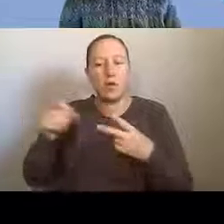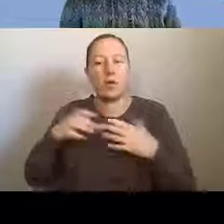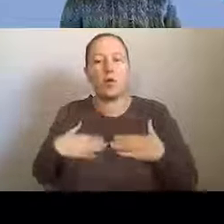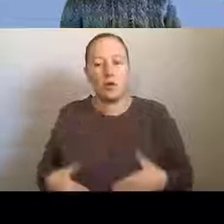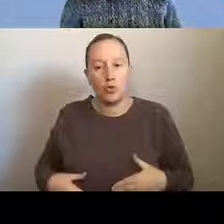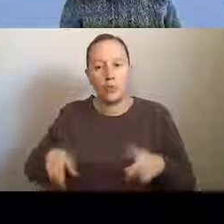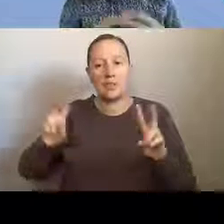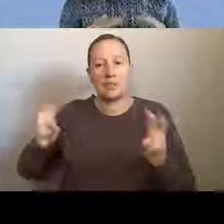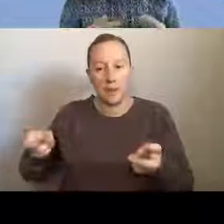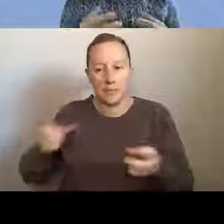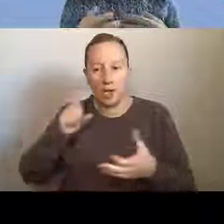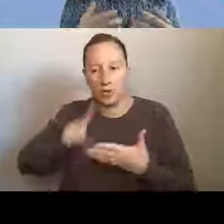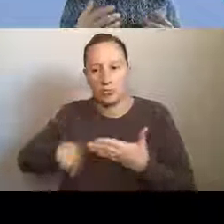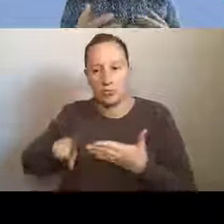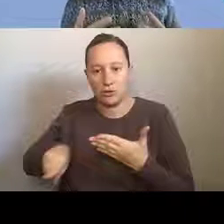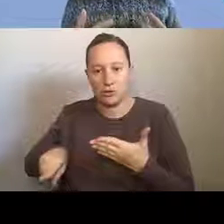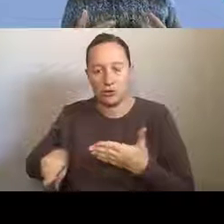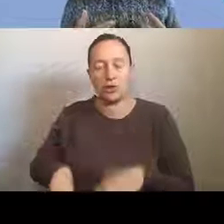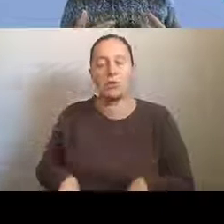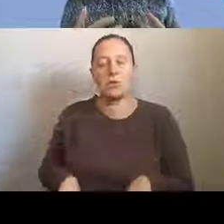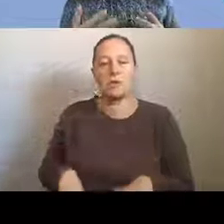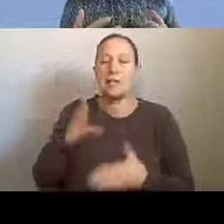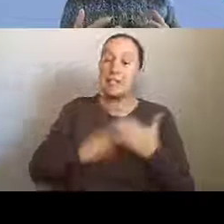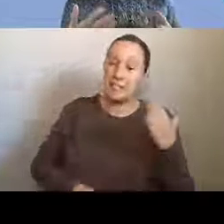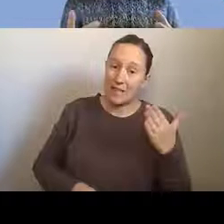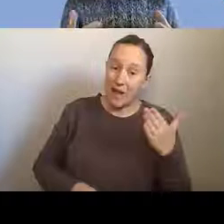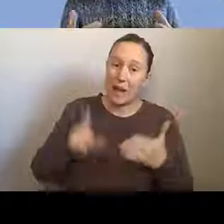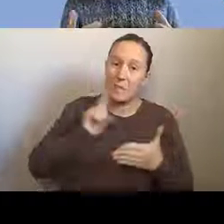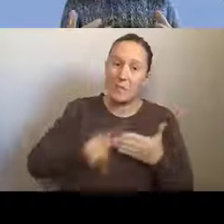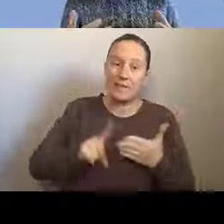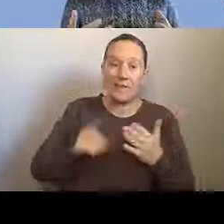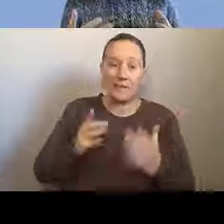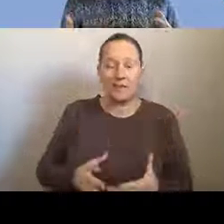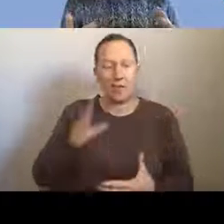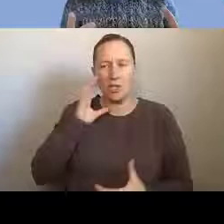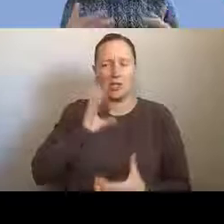Now some investigators get confused. They may actually, on may occasions